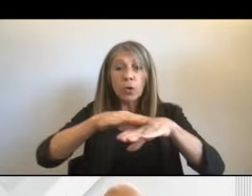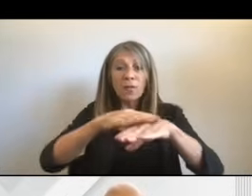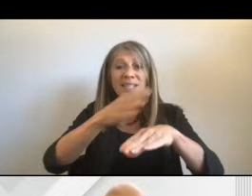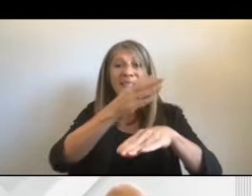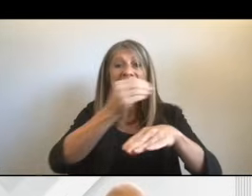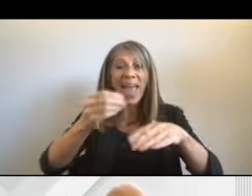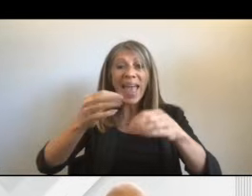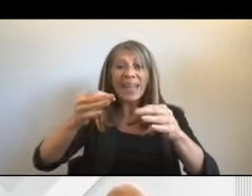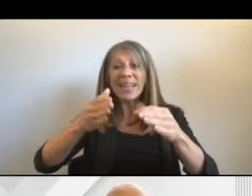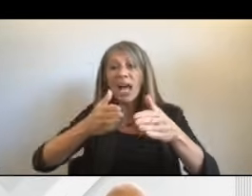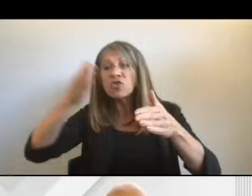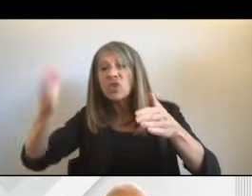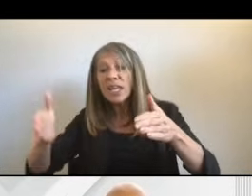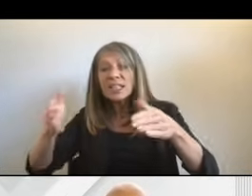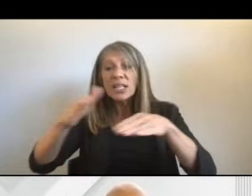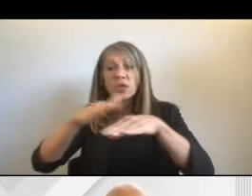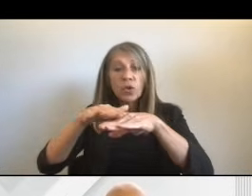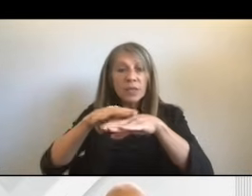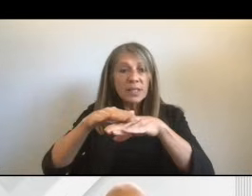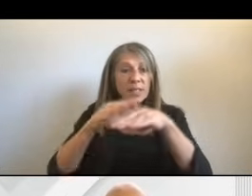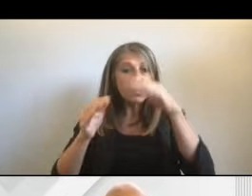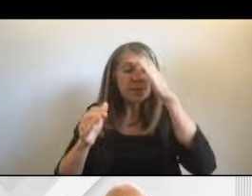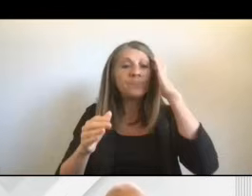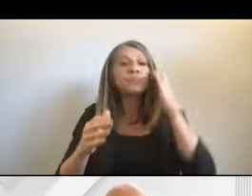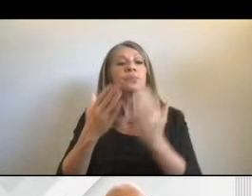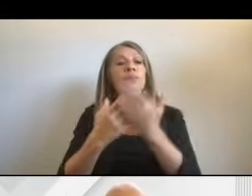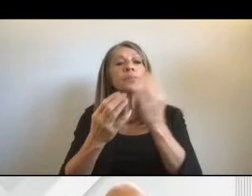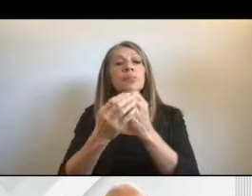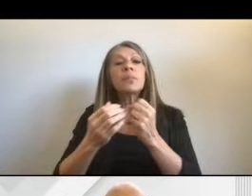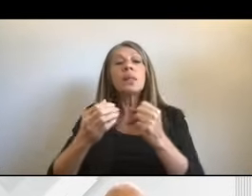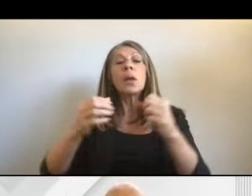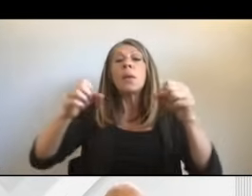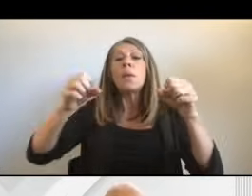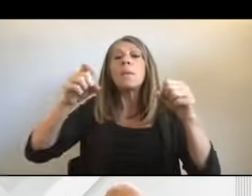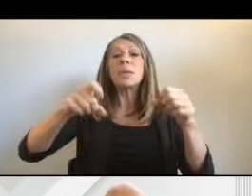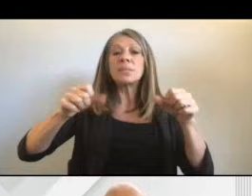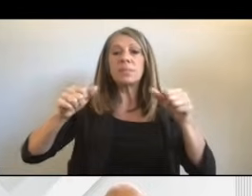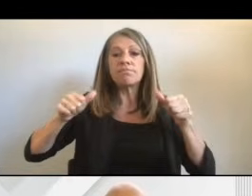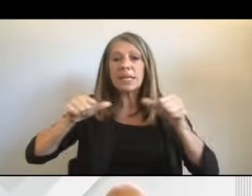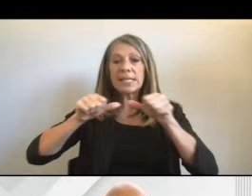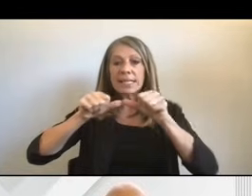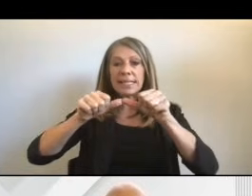adjacent surfaces. Handrail gripping surface must be continuous along their length and cannot be